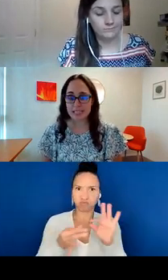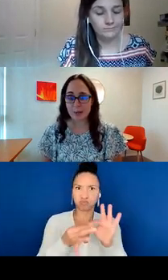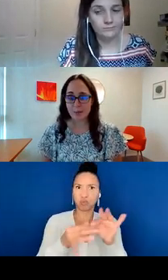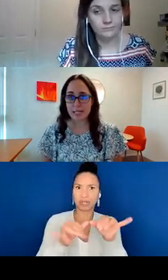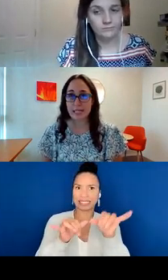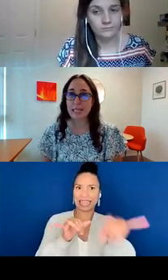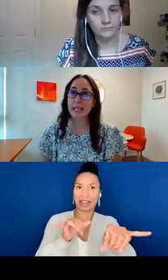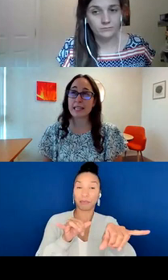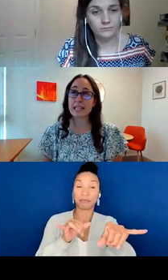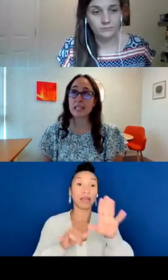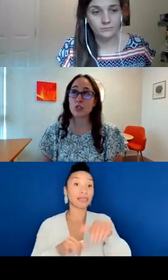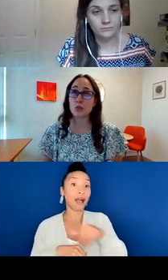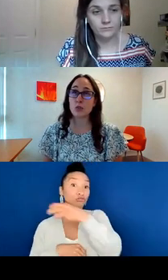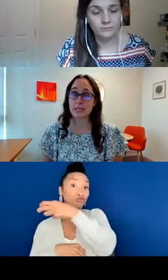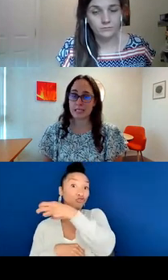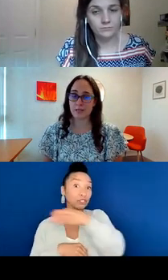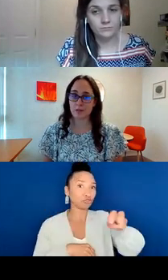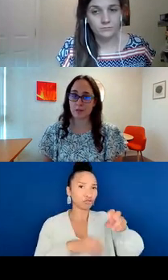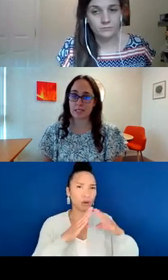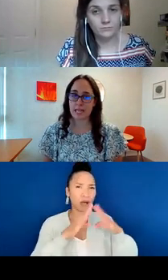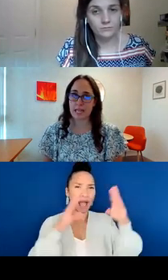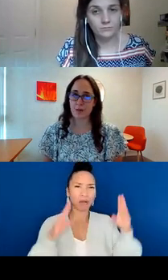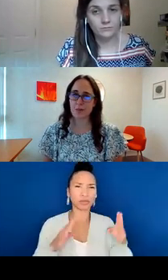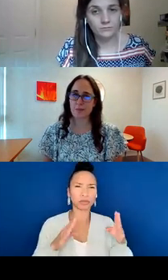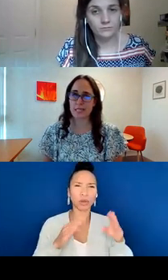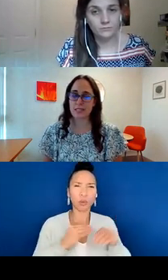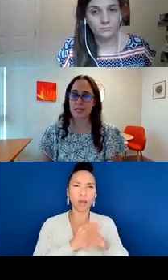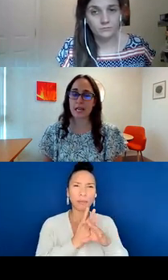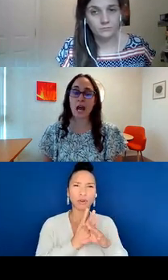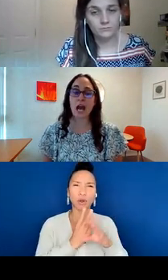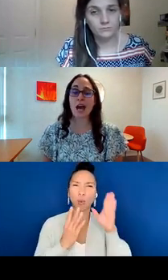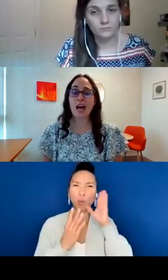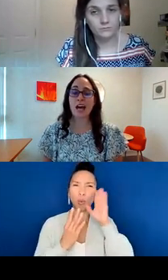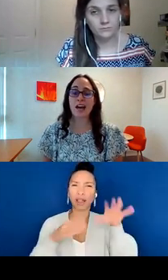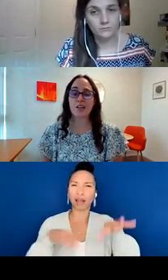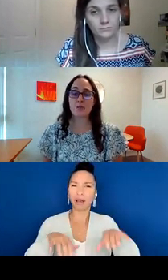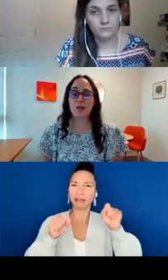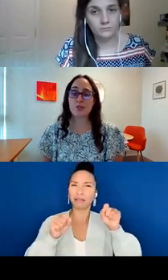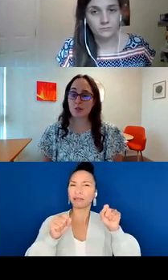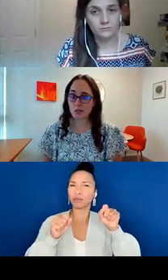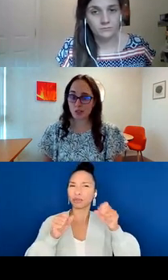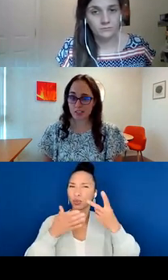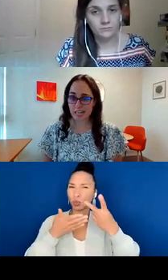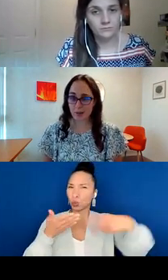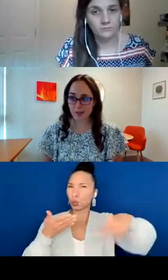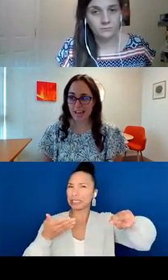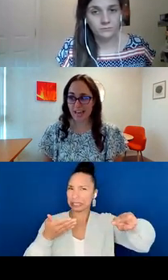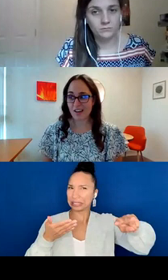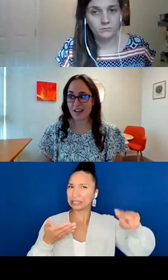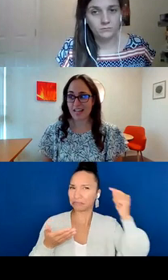webinar that's happening, I think in two weeks from today or maybe yesterday, I do encourage you to sign up for that.